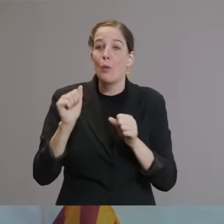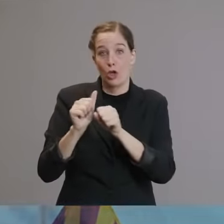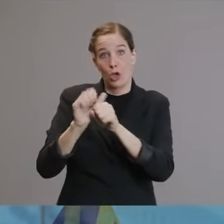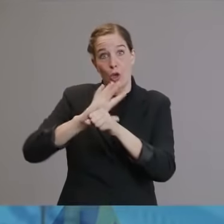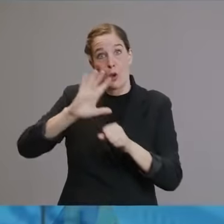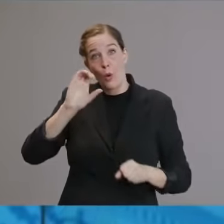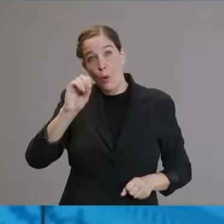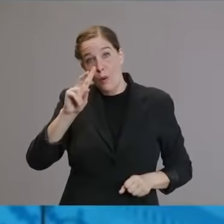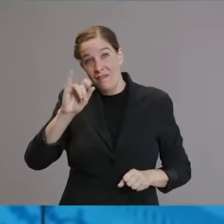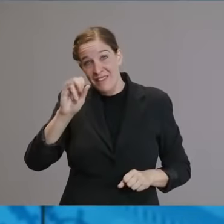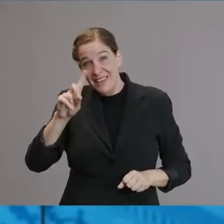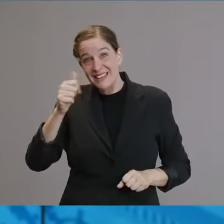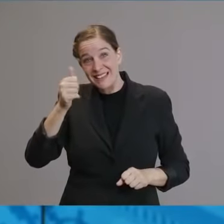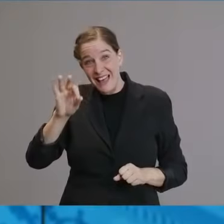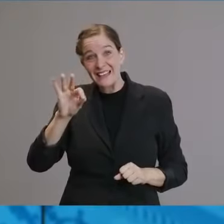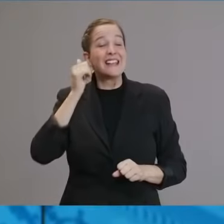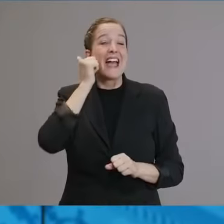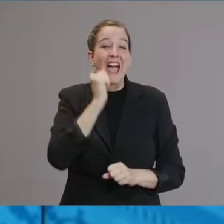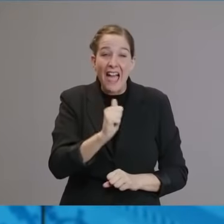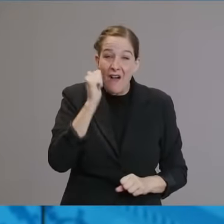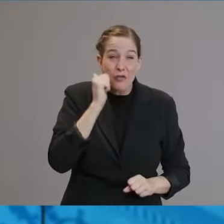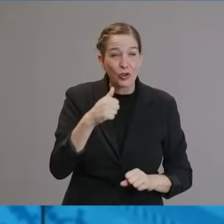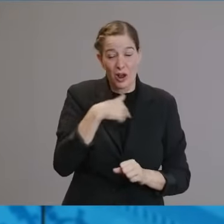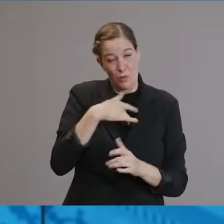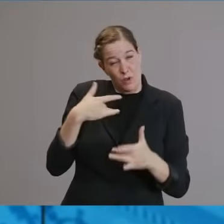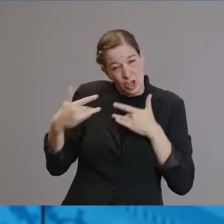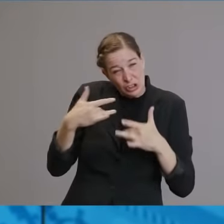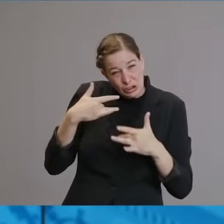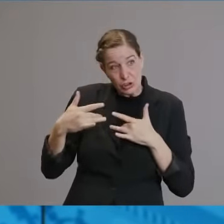DAY THAT WE HAVE THE PROPER CAPACITY AND RESOURCES.